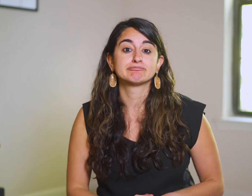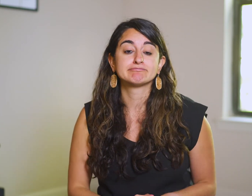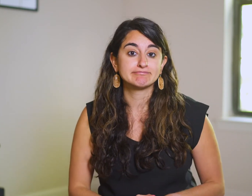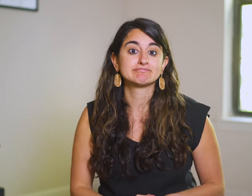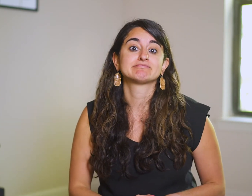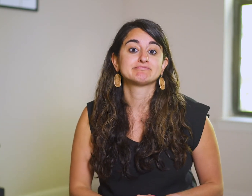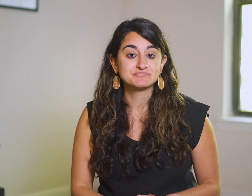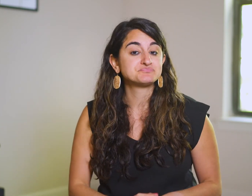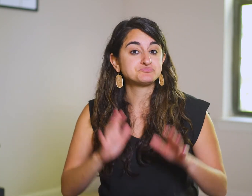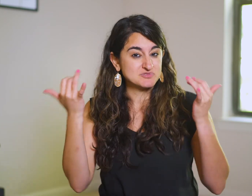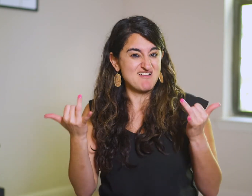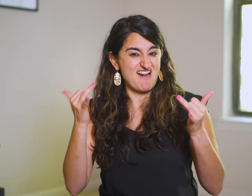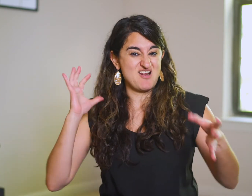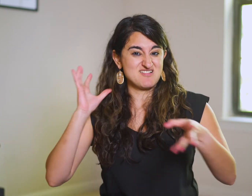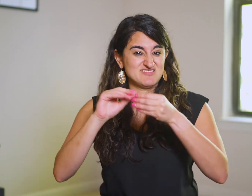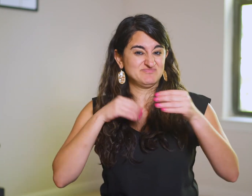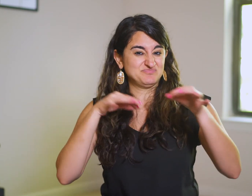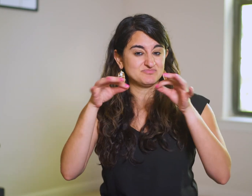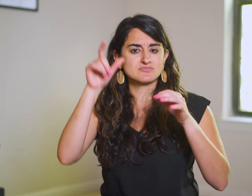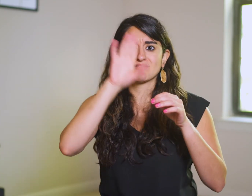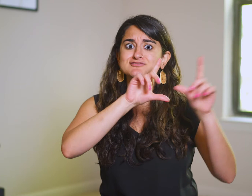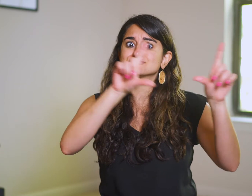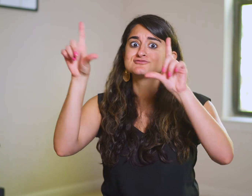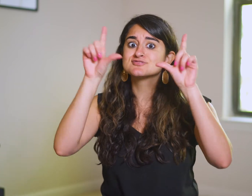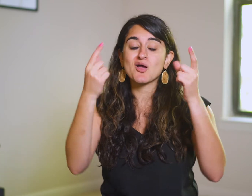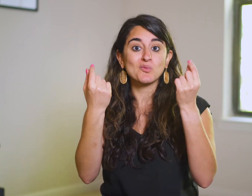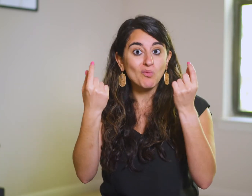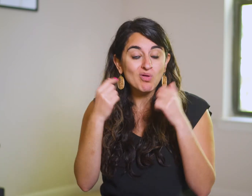The God Shot: